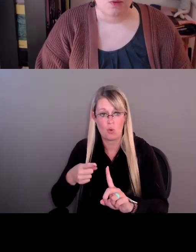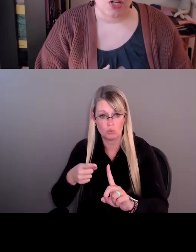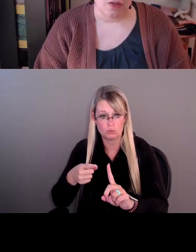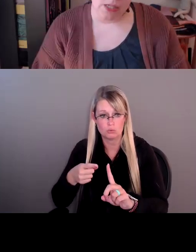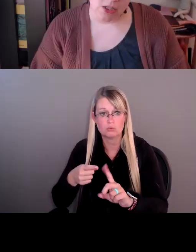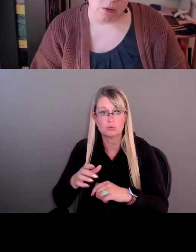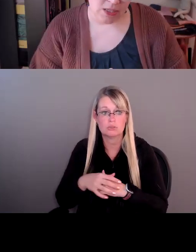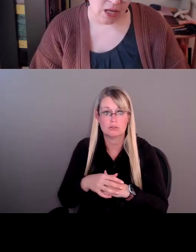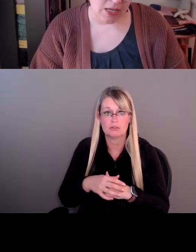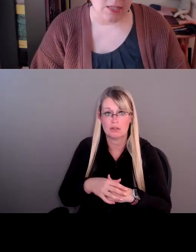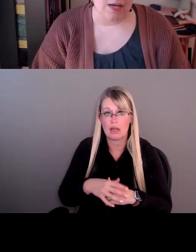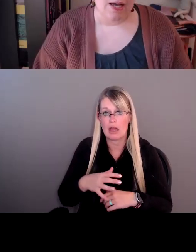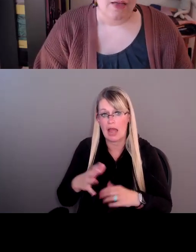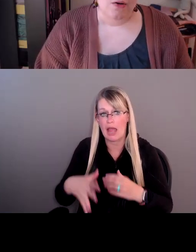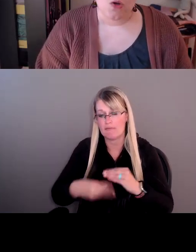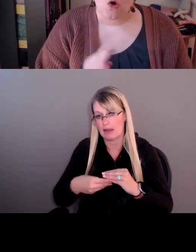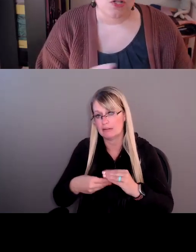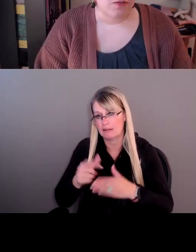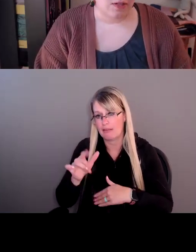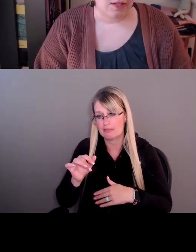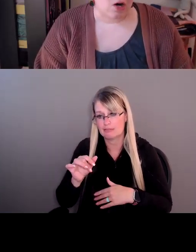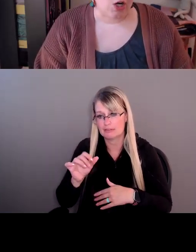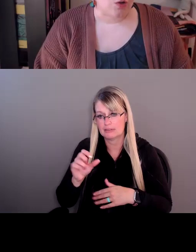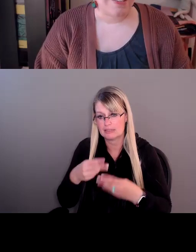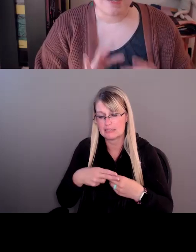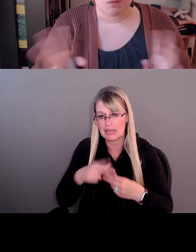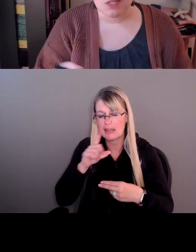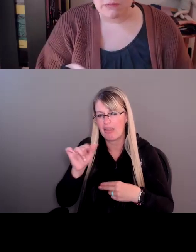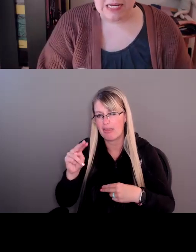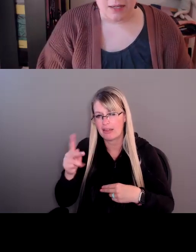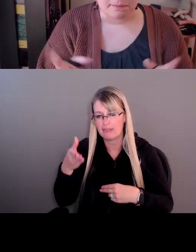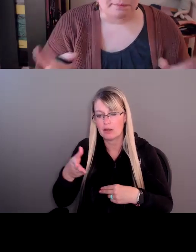which I have a link to on the slides. There's a whole bunch of articles that is set up as medium